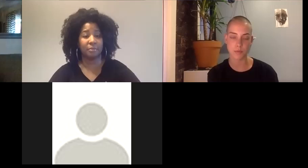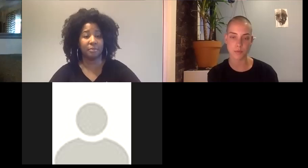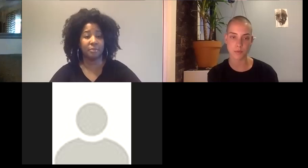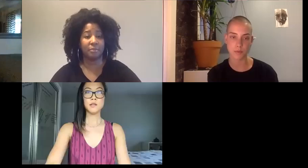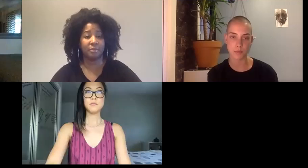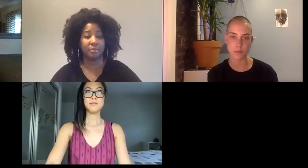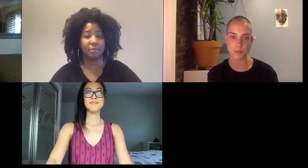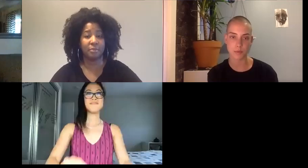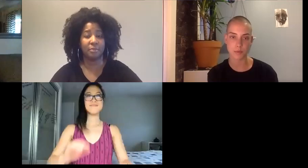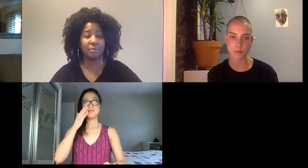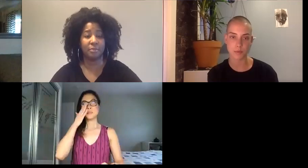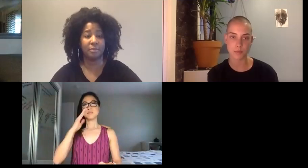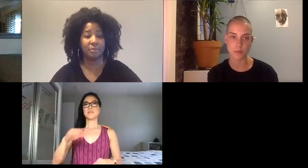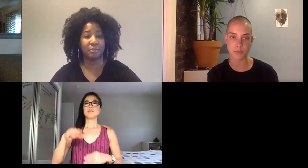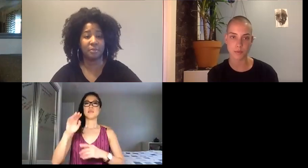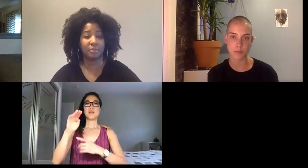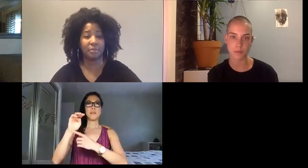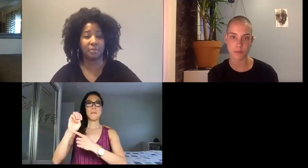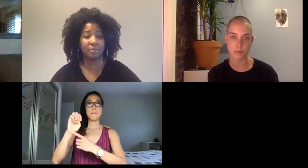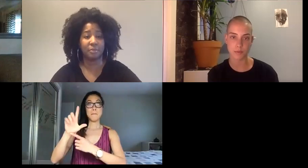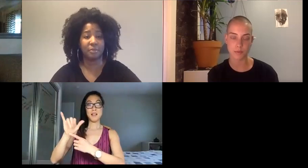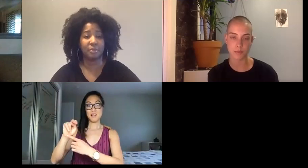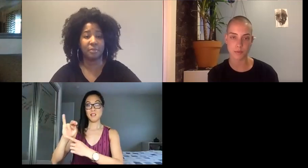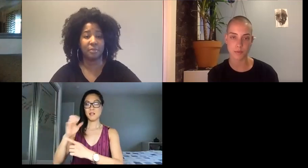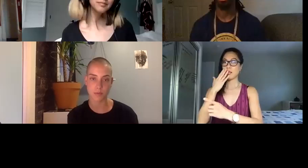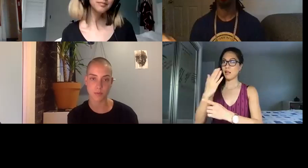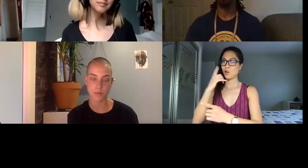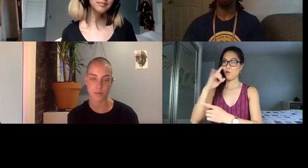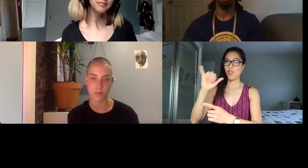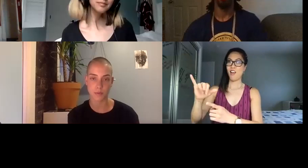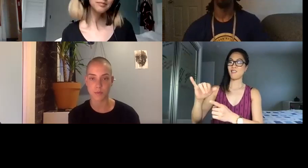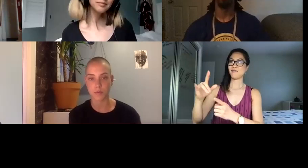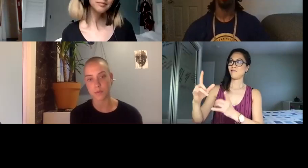the words out of my mouth in regards to the direct response to the question.